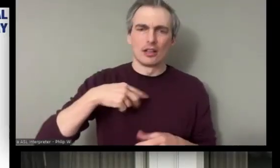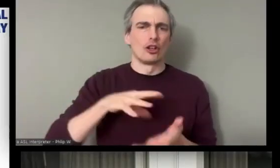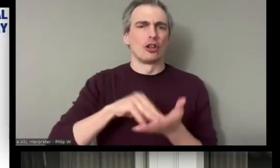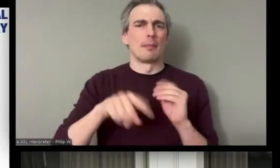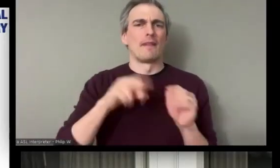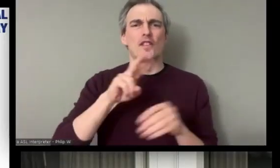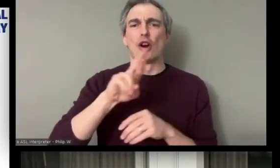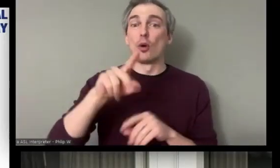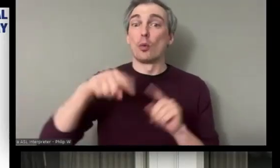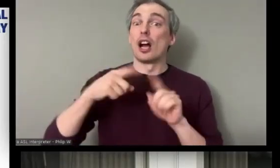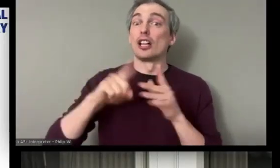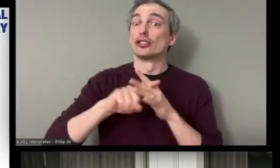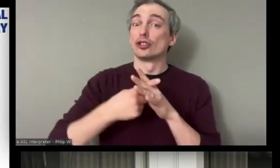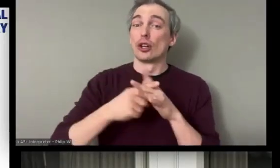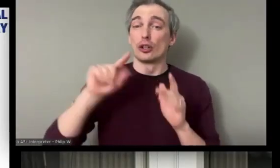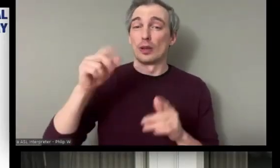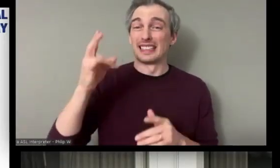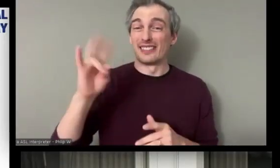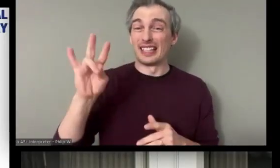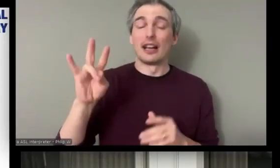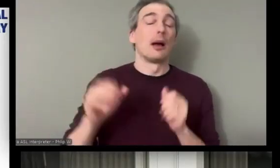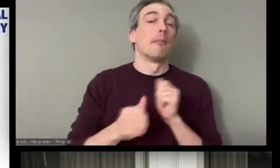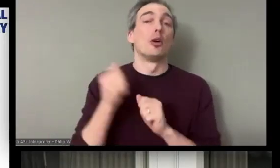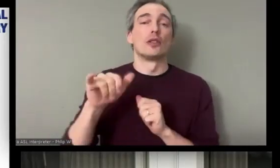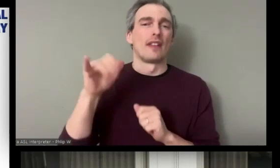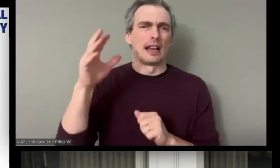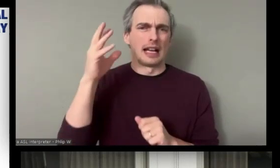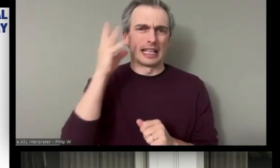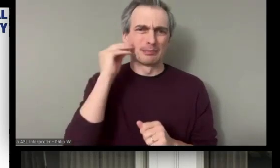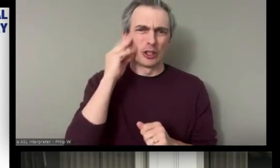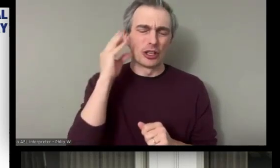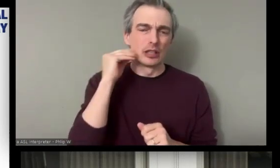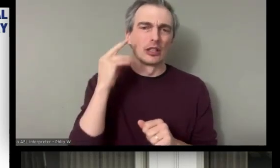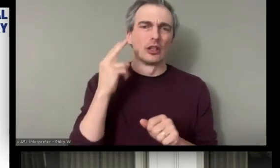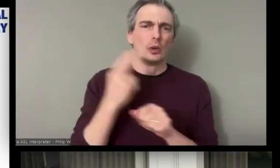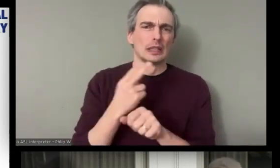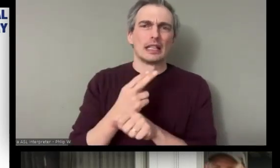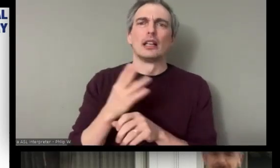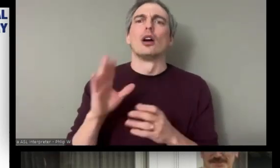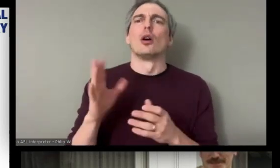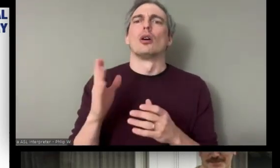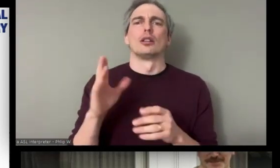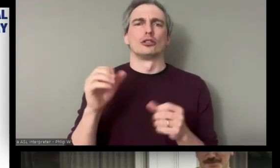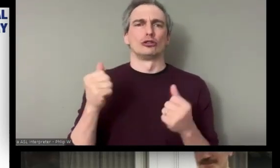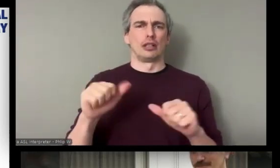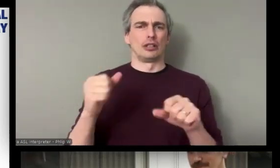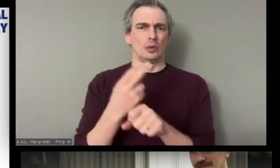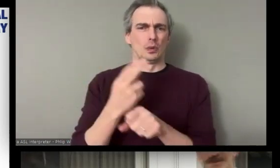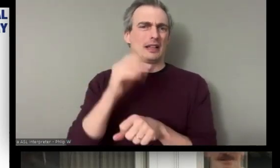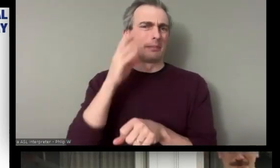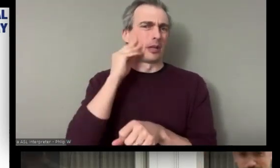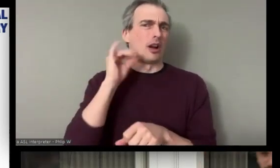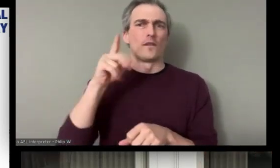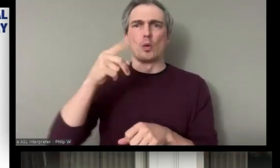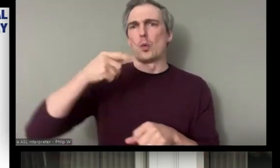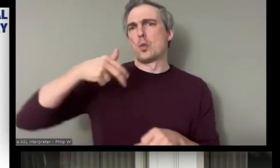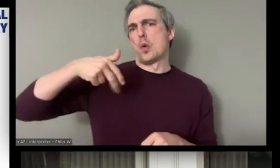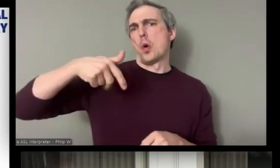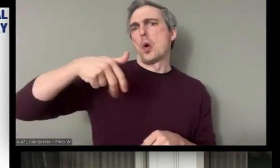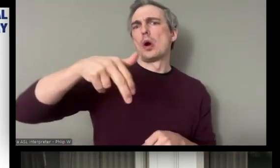those experiences were trying to use the idea of walking around. So there would be experiences where you would, like, walk and, like,